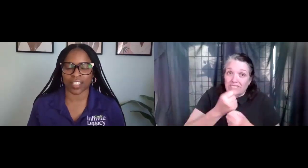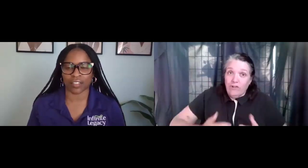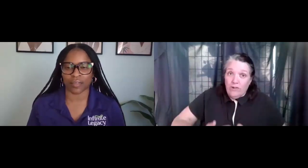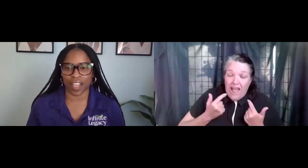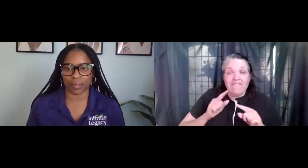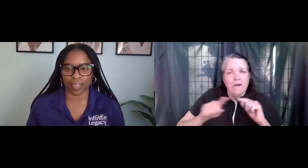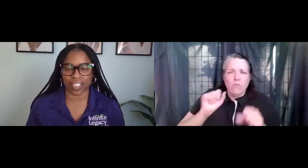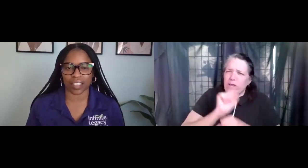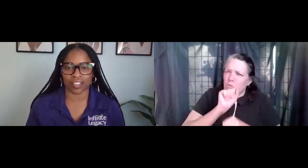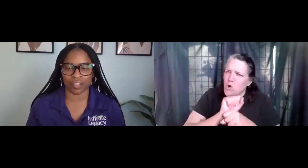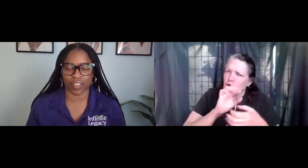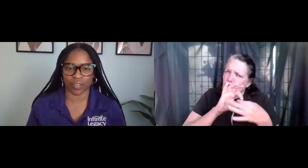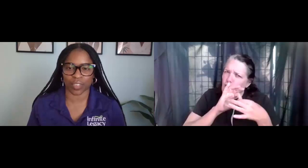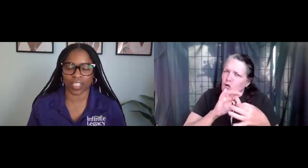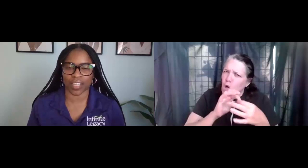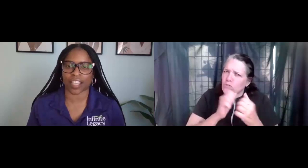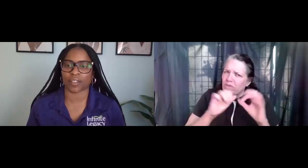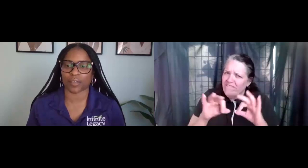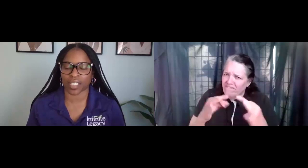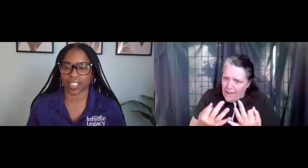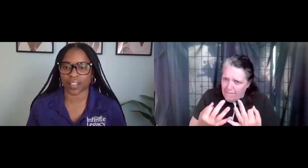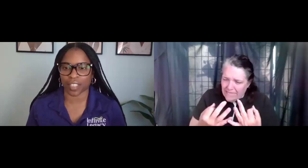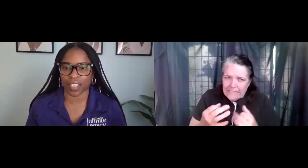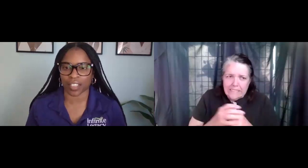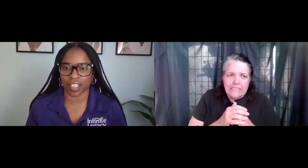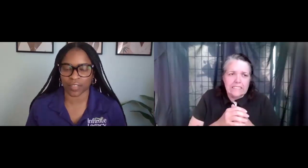These are the families and the individuals that gave the greatest gift that they could give